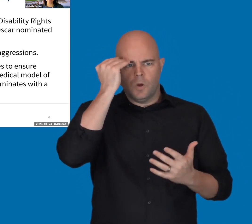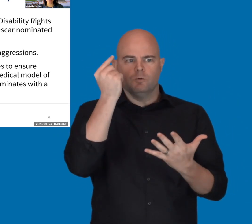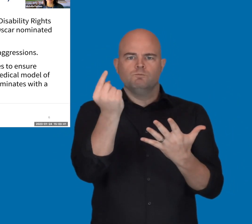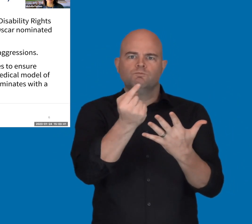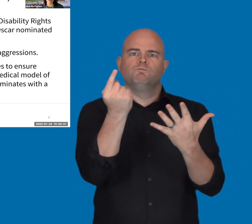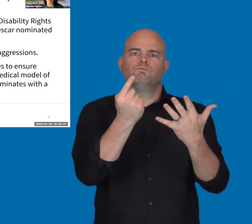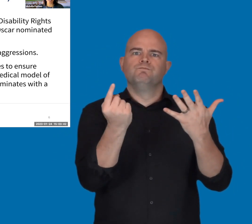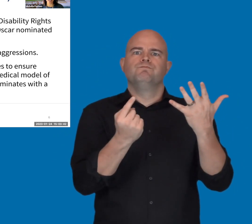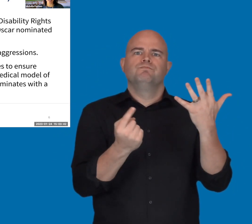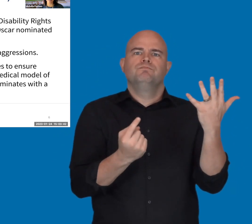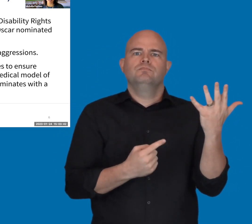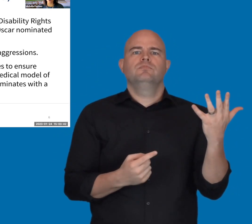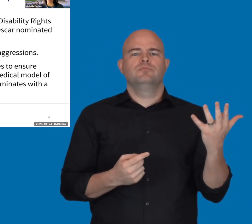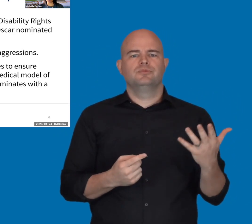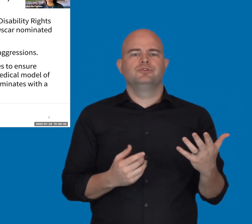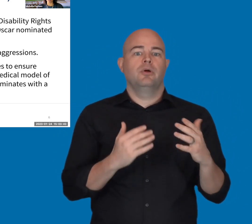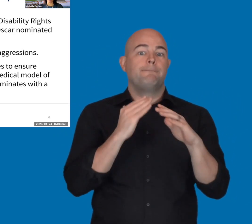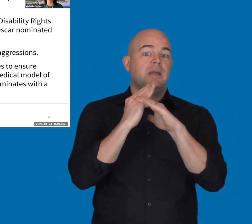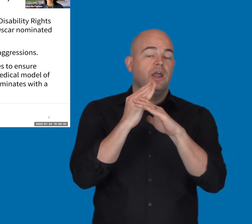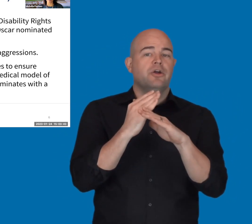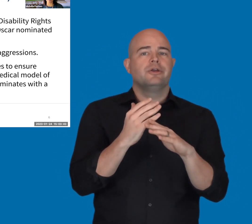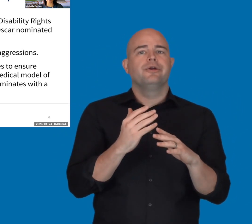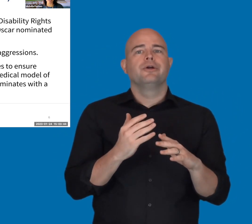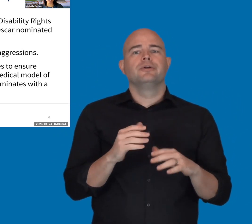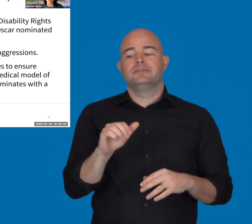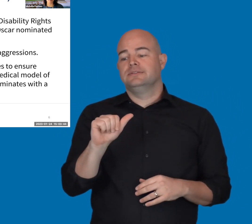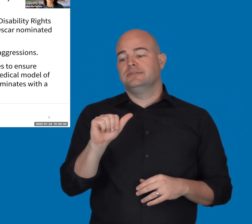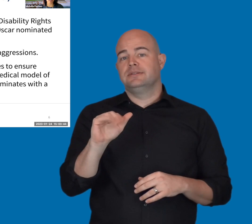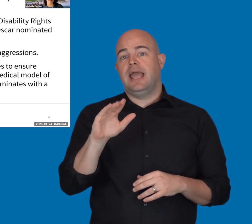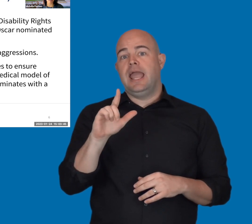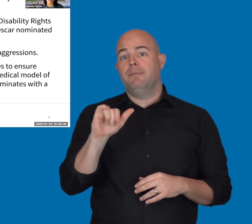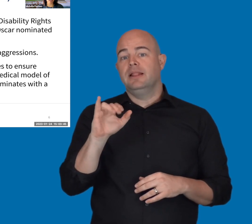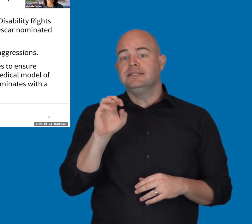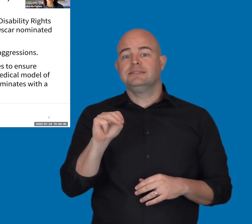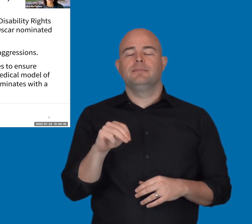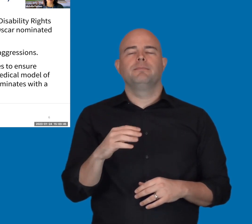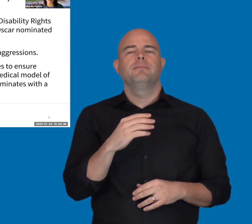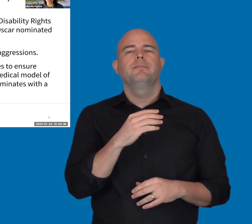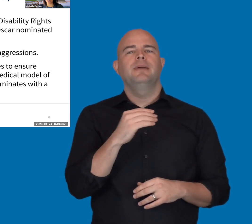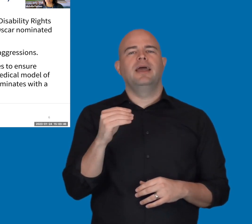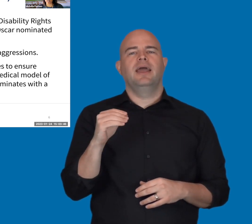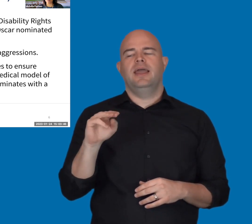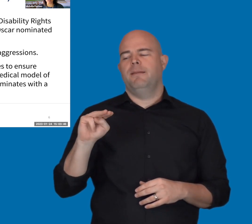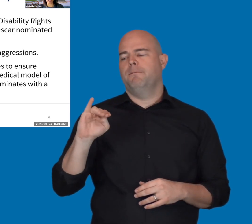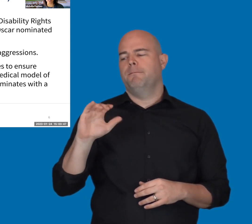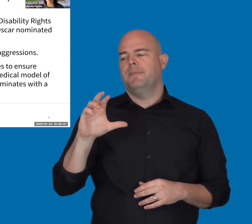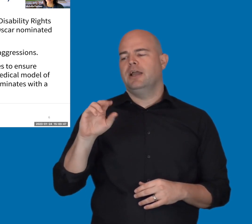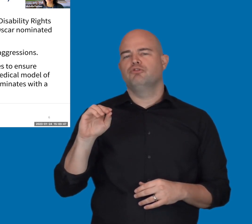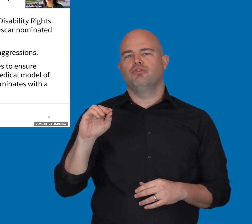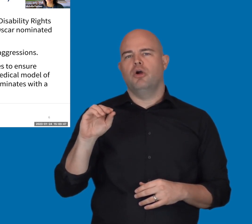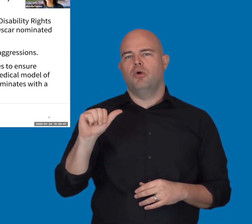Week four, this is where we talked about the laws ADA, Disability Rights Movement.